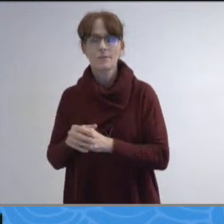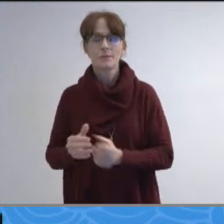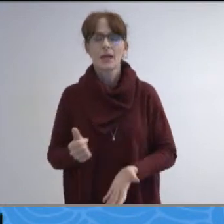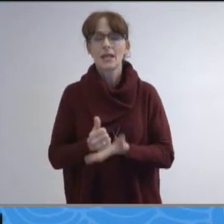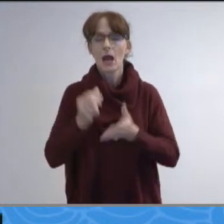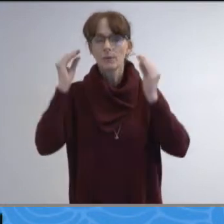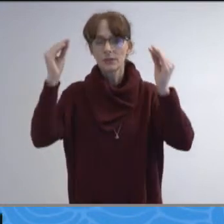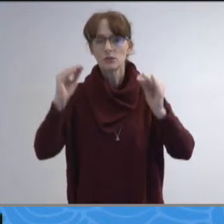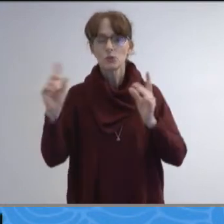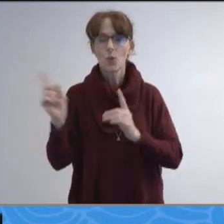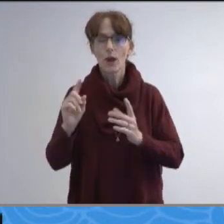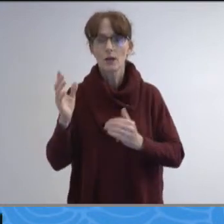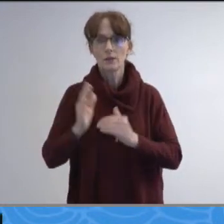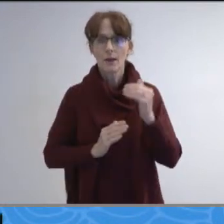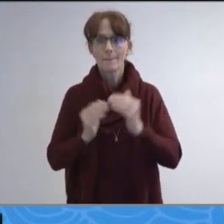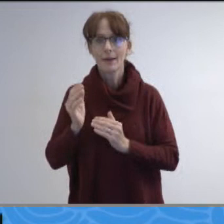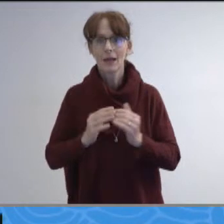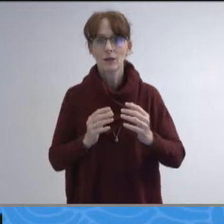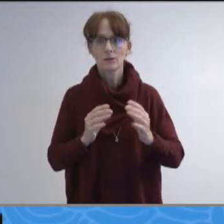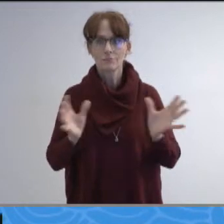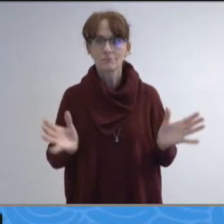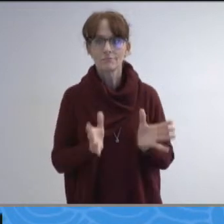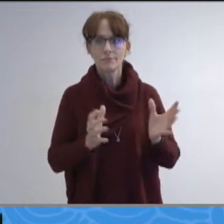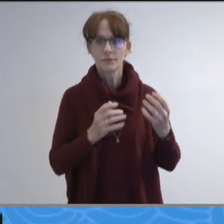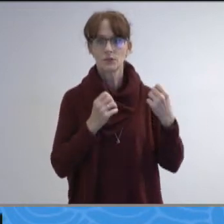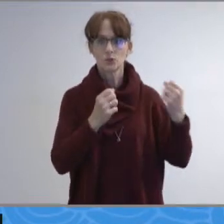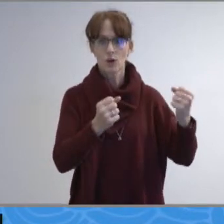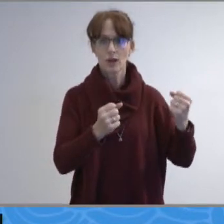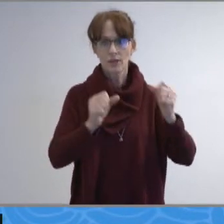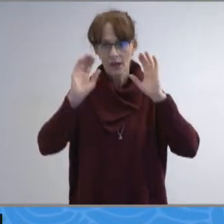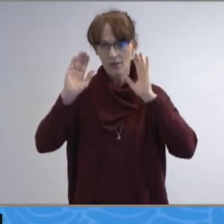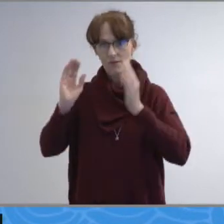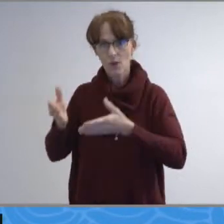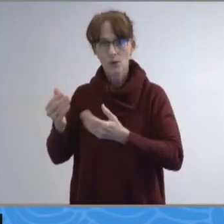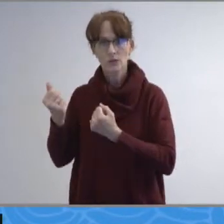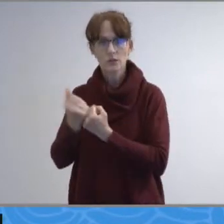where to build on strengths and focus their support.